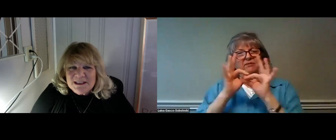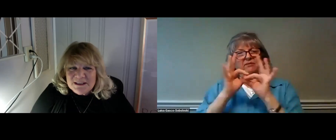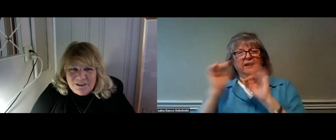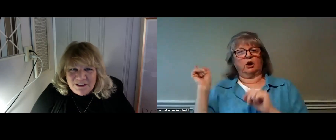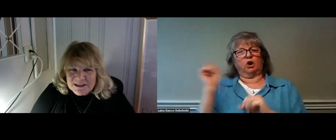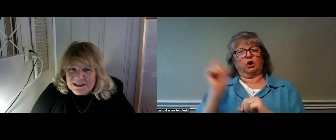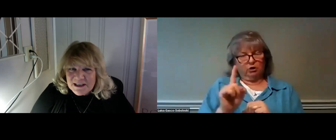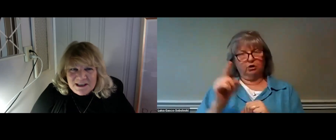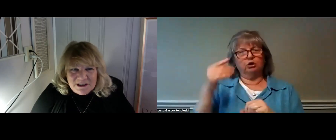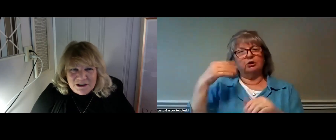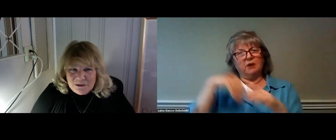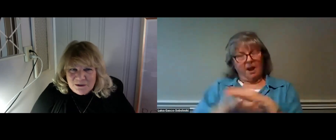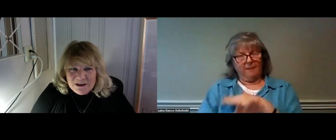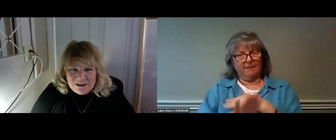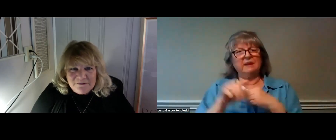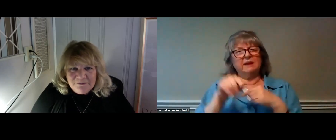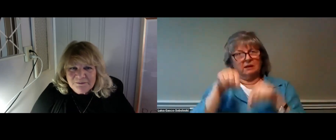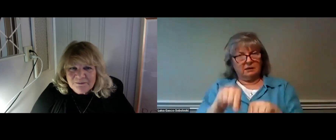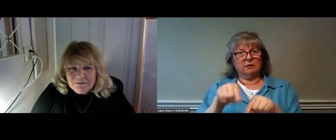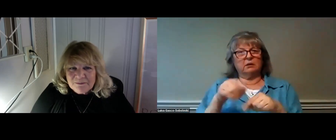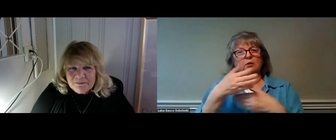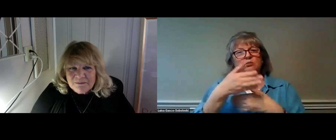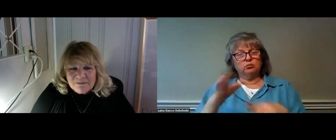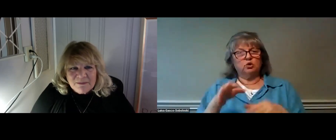This is a very sticky situation.